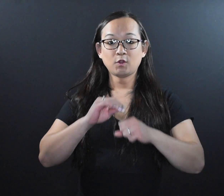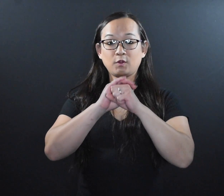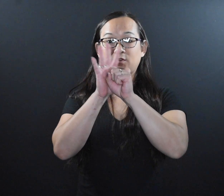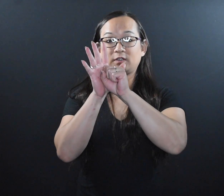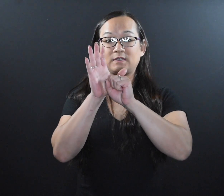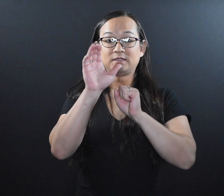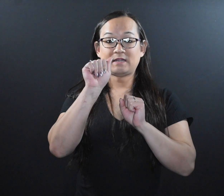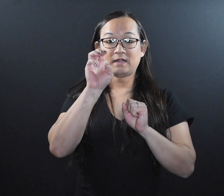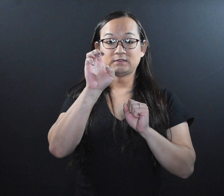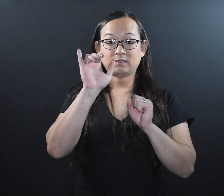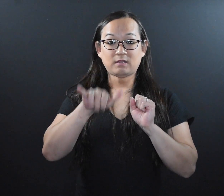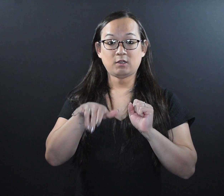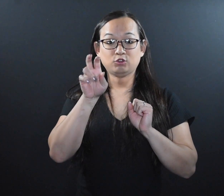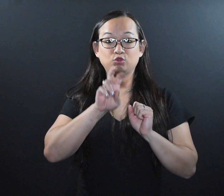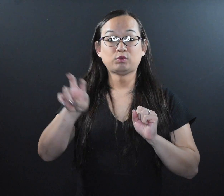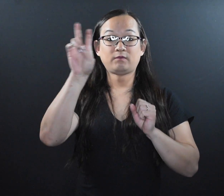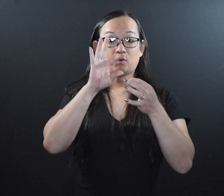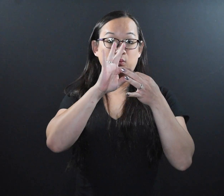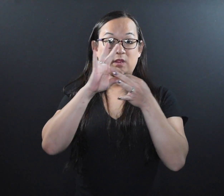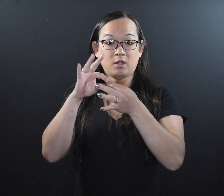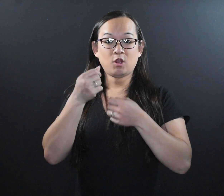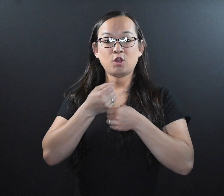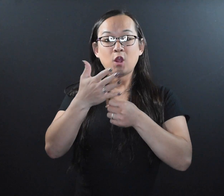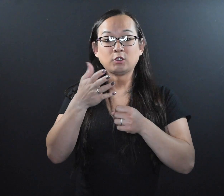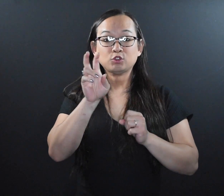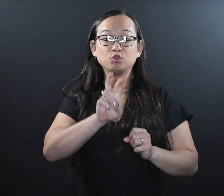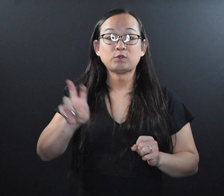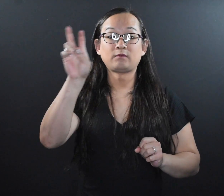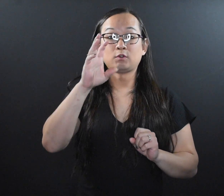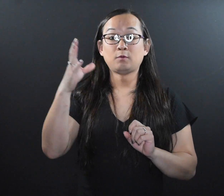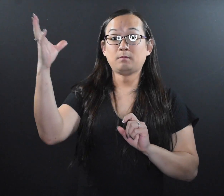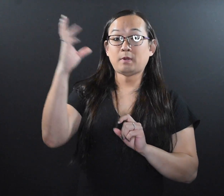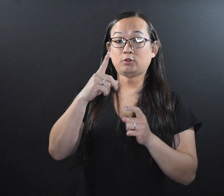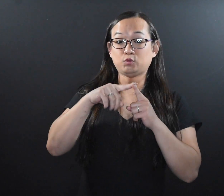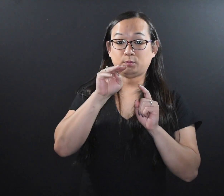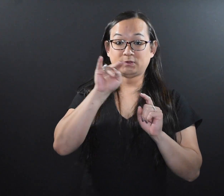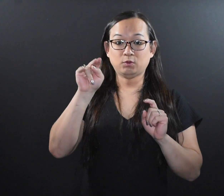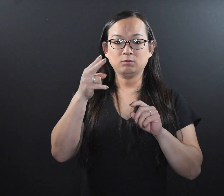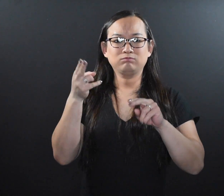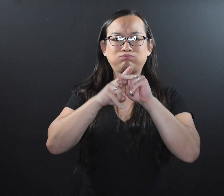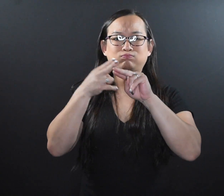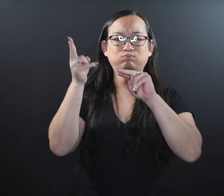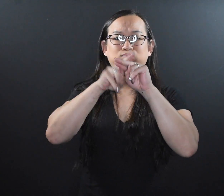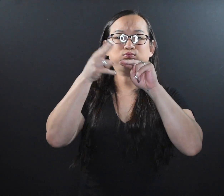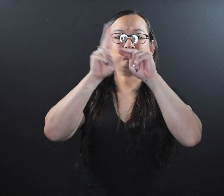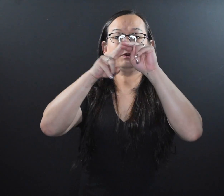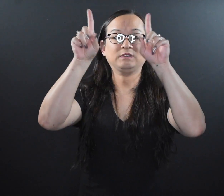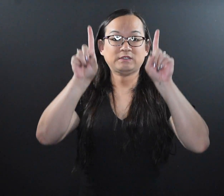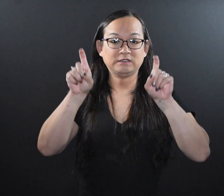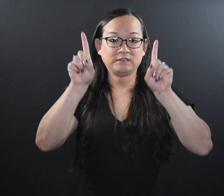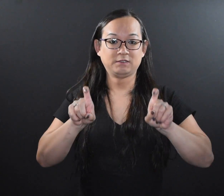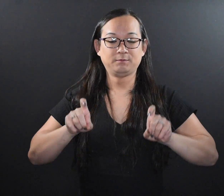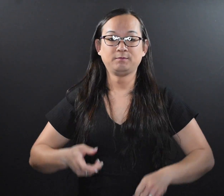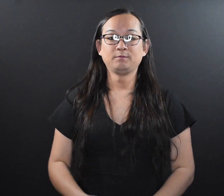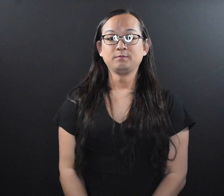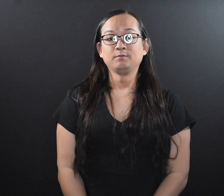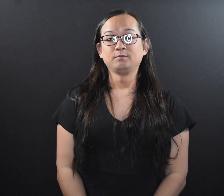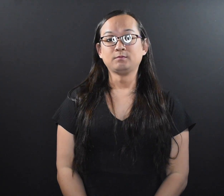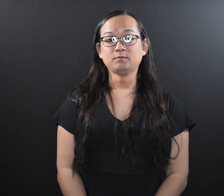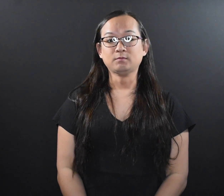Travel-related COVID-19 cases prompt health officials to urge testing for travelers returning to state.